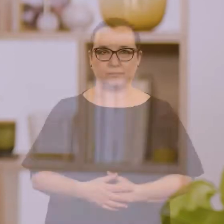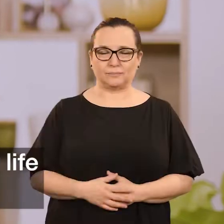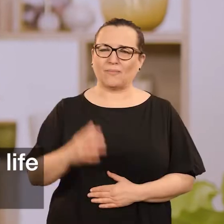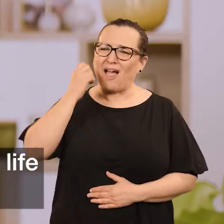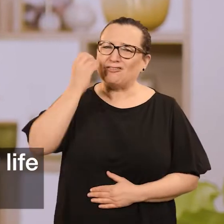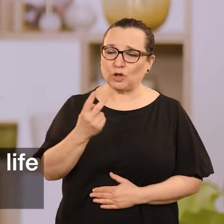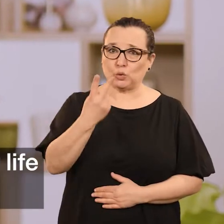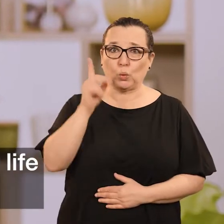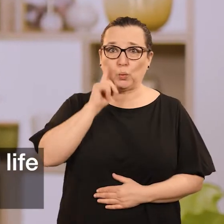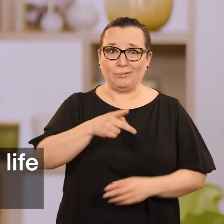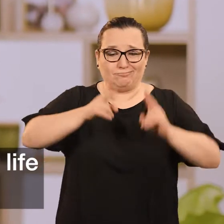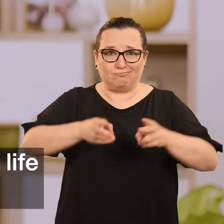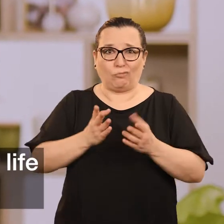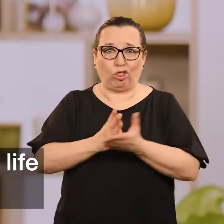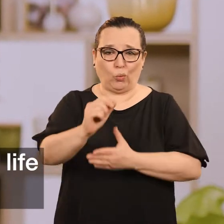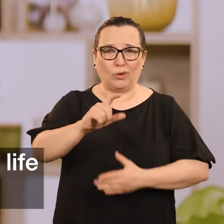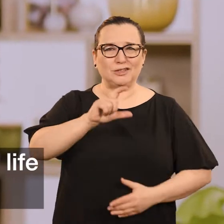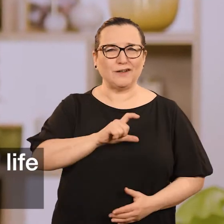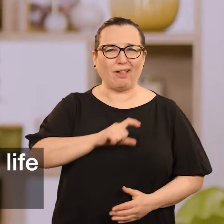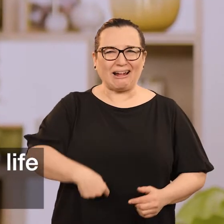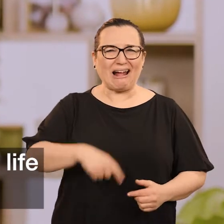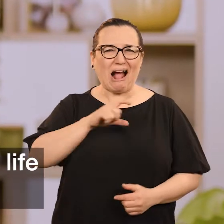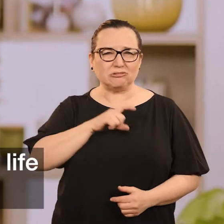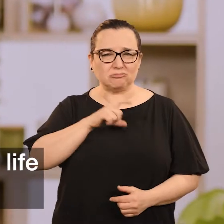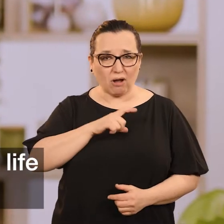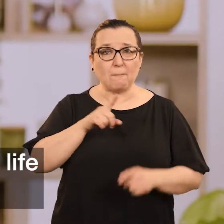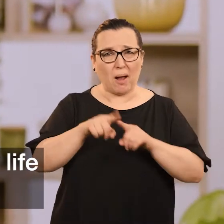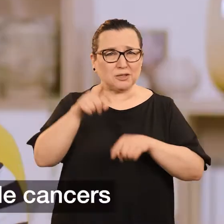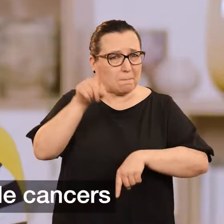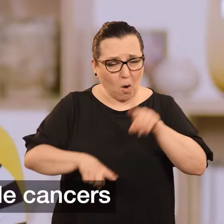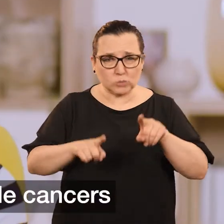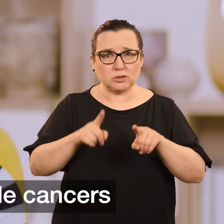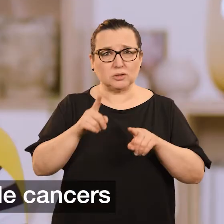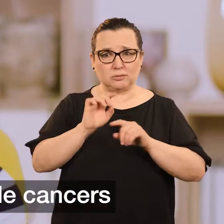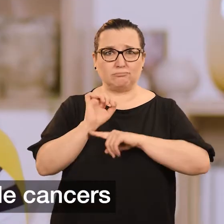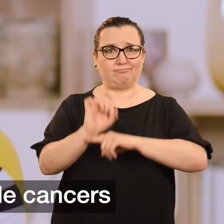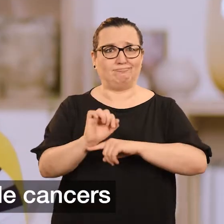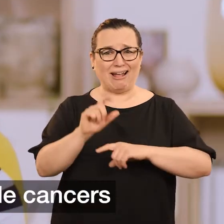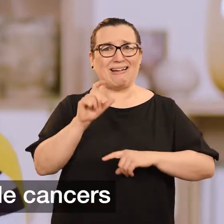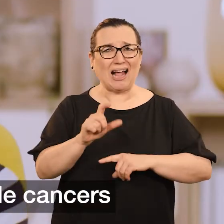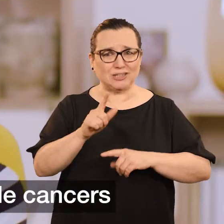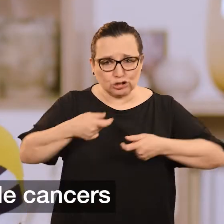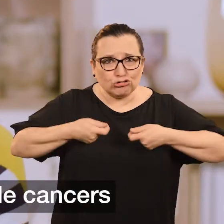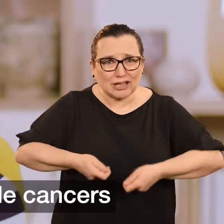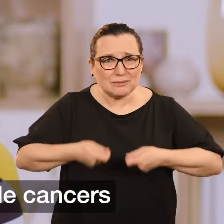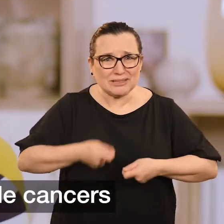Every day, two women lose their life to cervical cancer but it's also one of the most preventable cancers